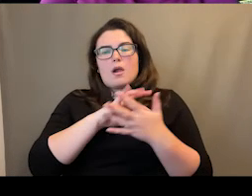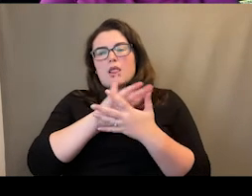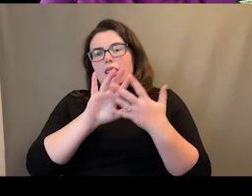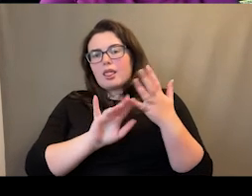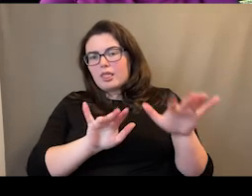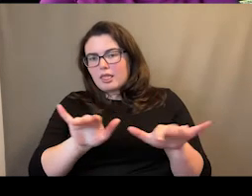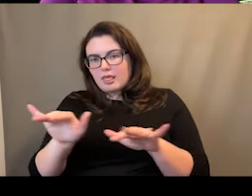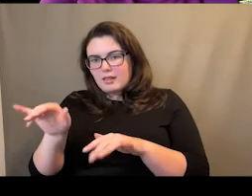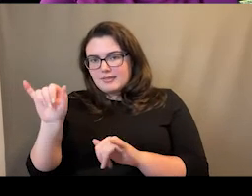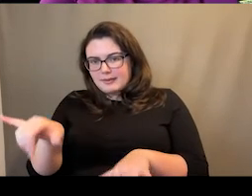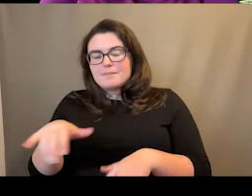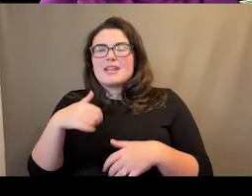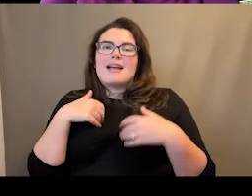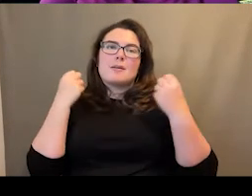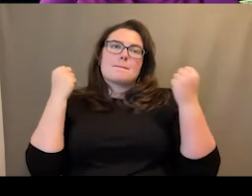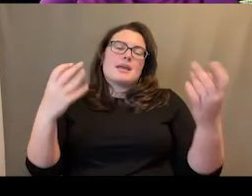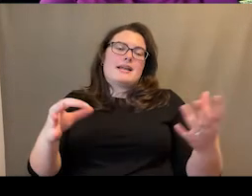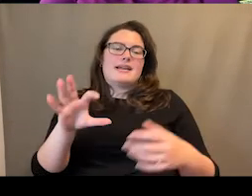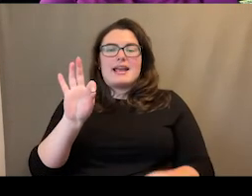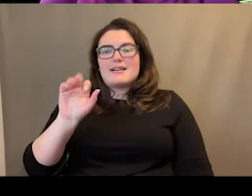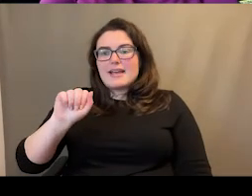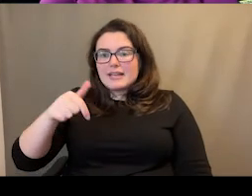There are tons of FAQs in here.